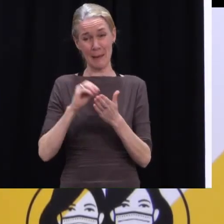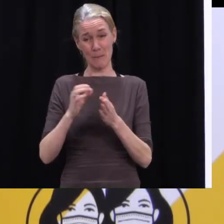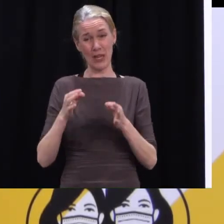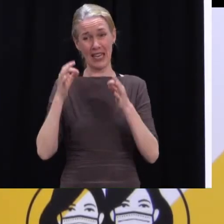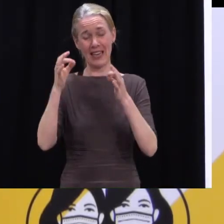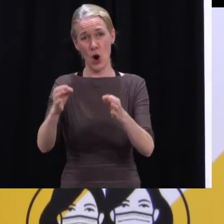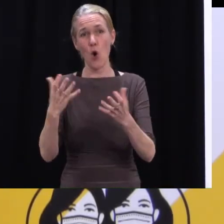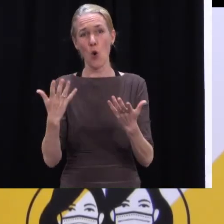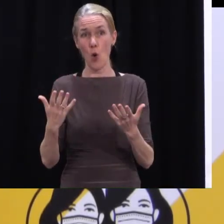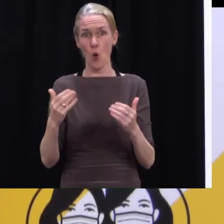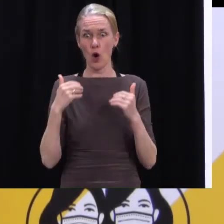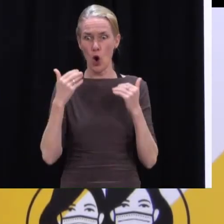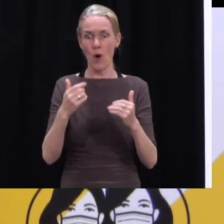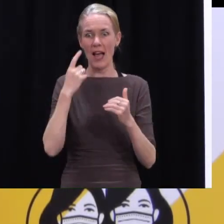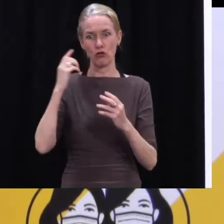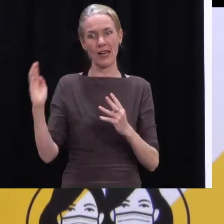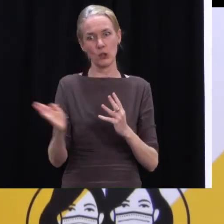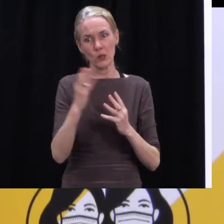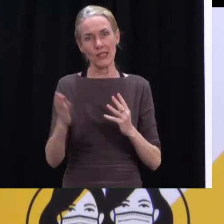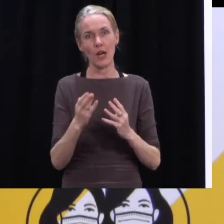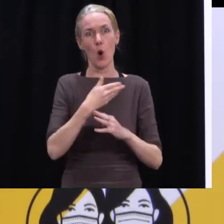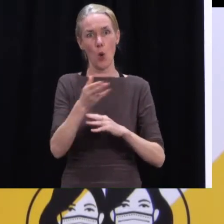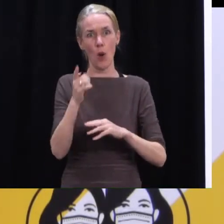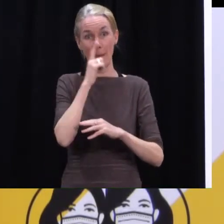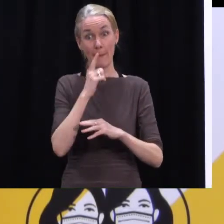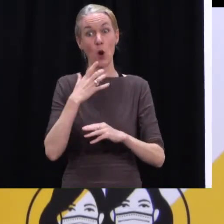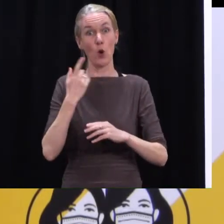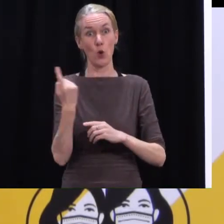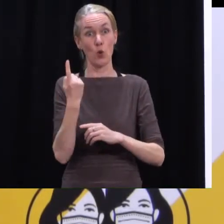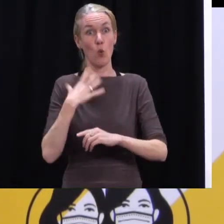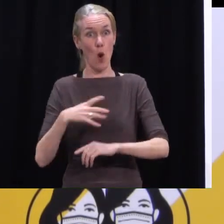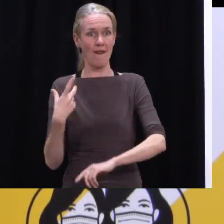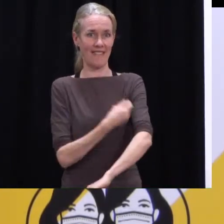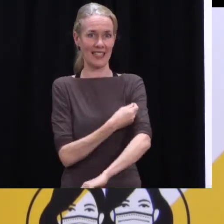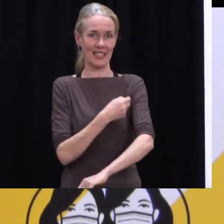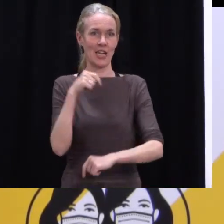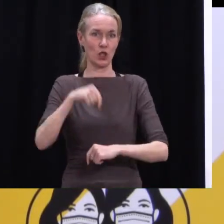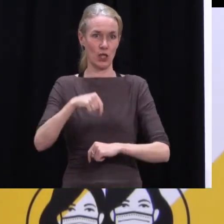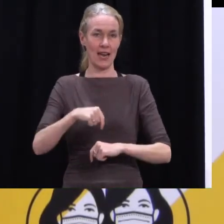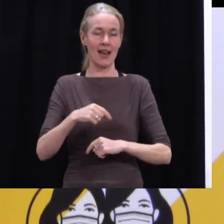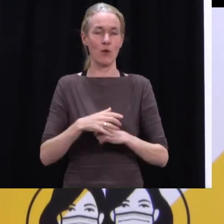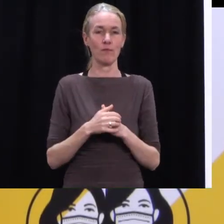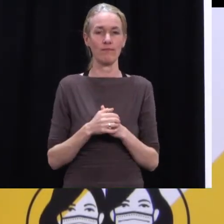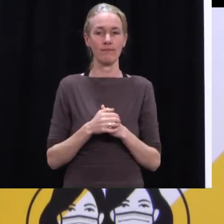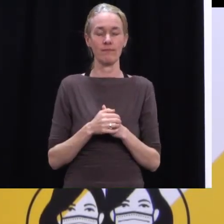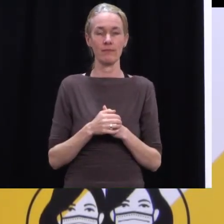plan which is still 300,000 doses a week. >> Are we still